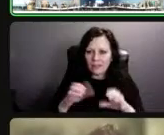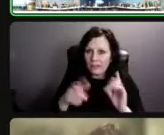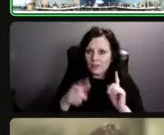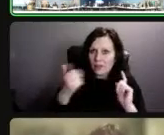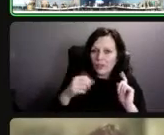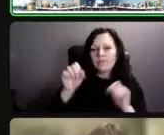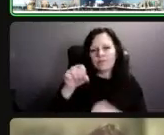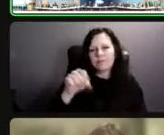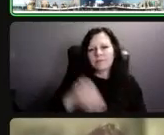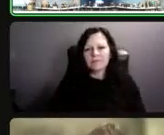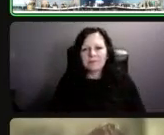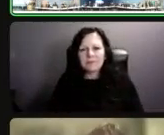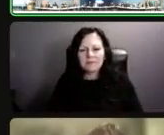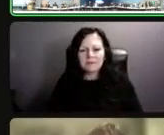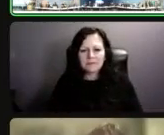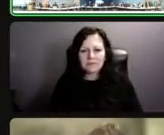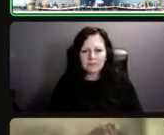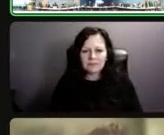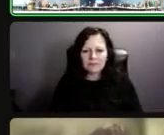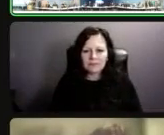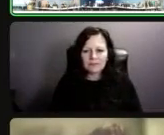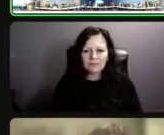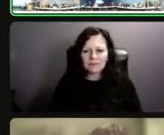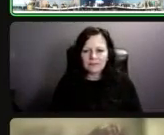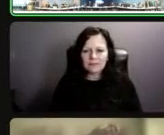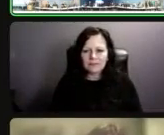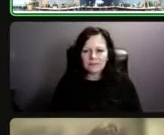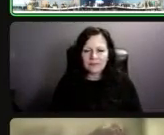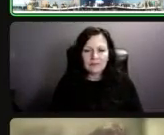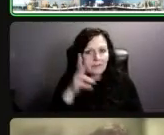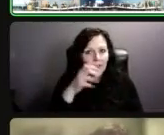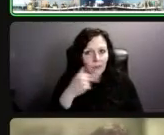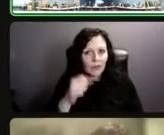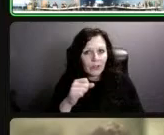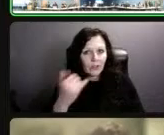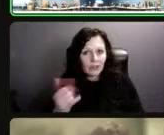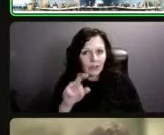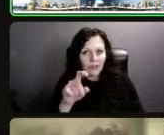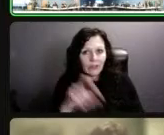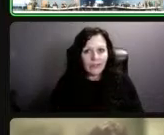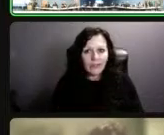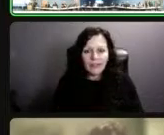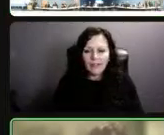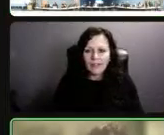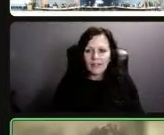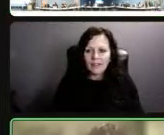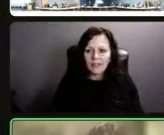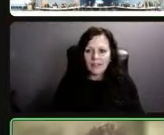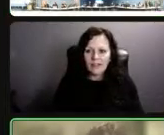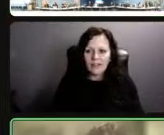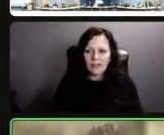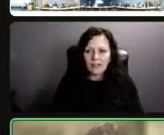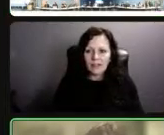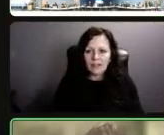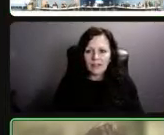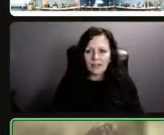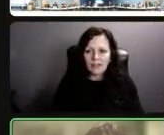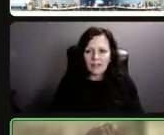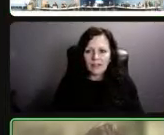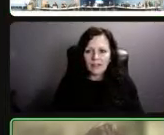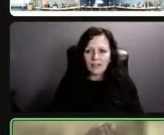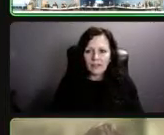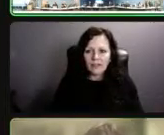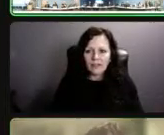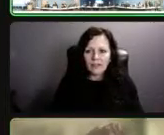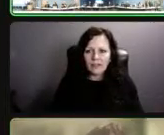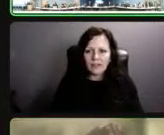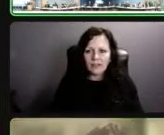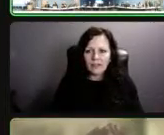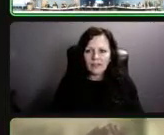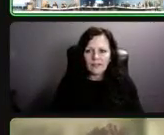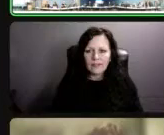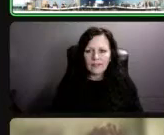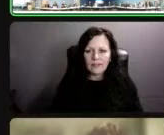AH, NOW YOU JUST CAN'T BE